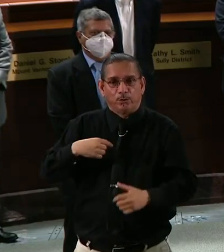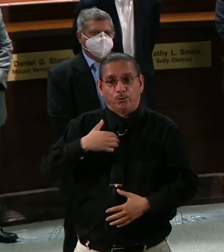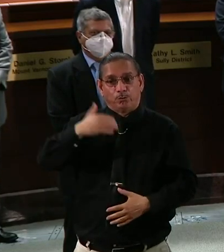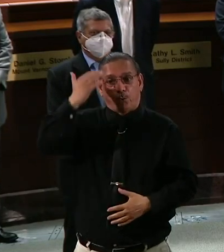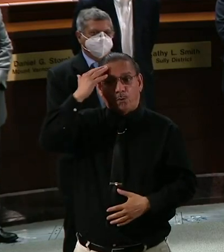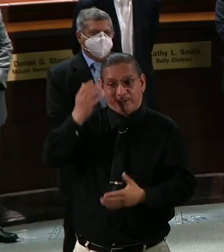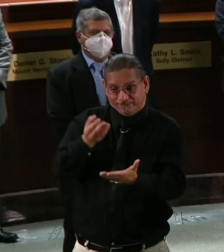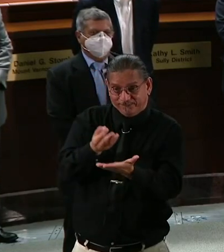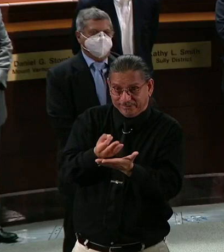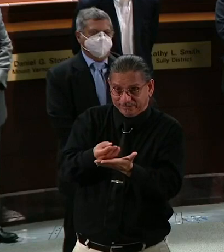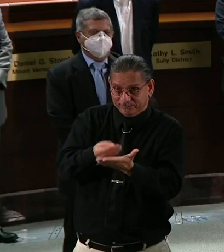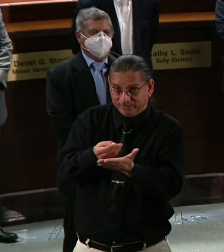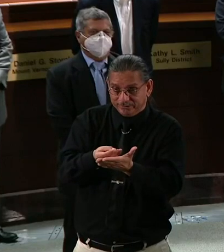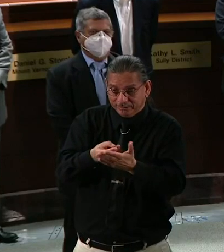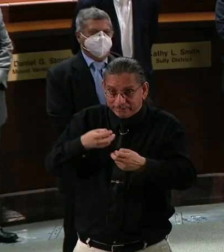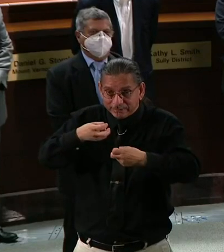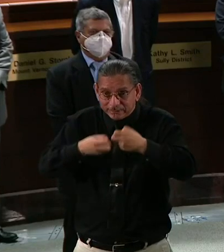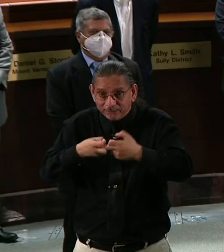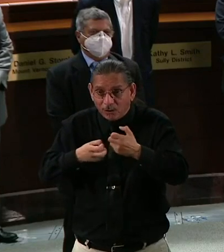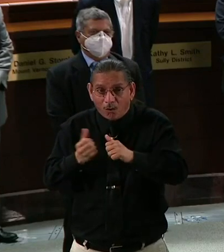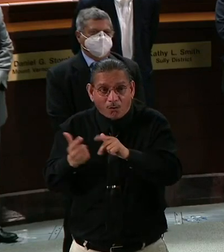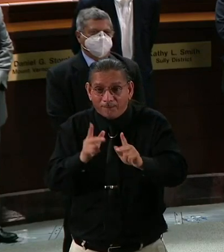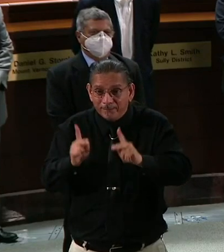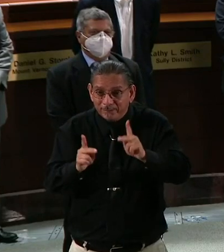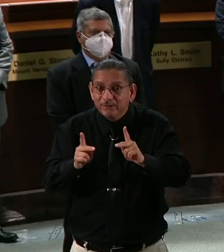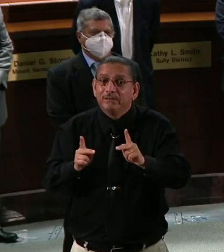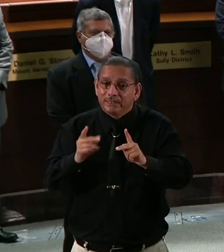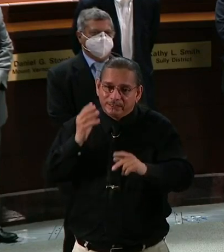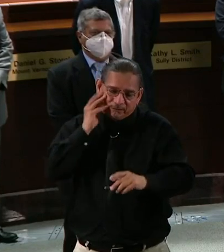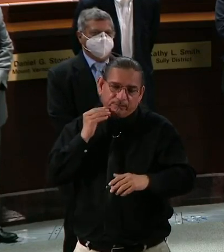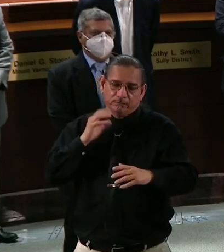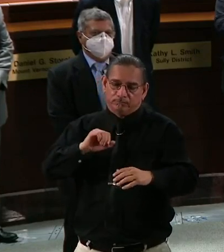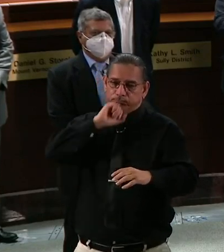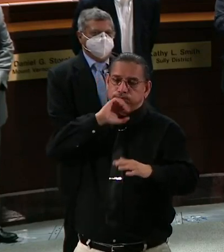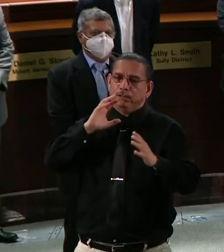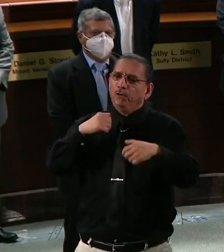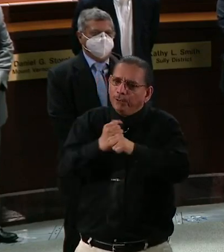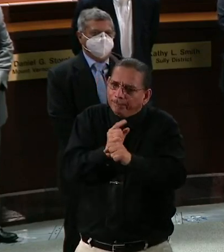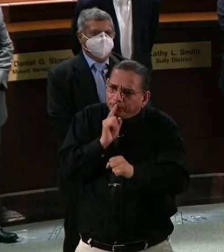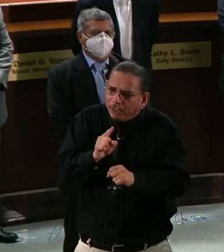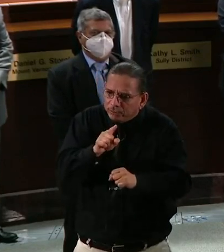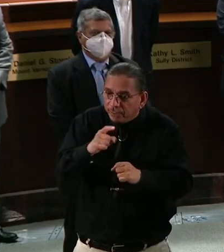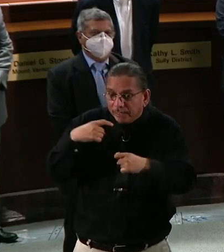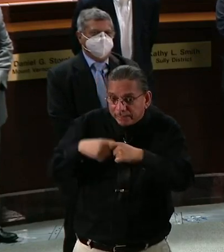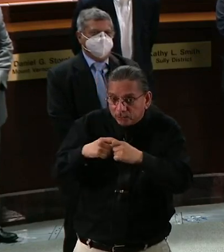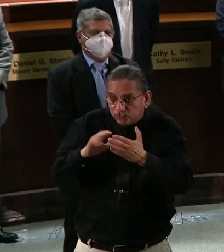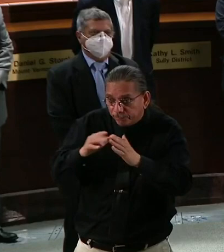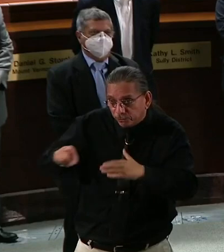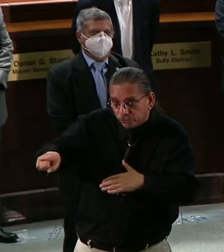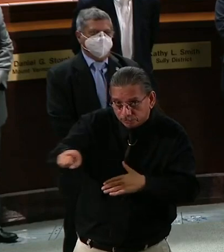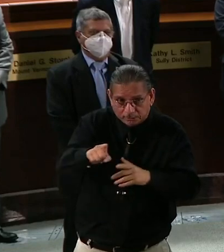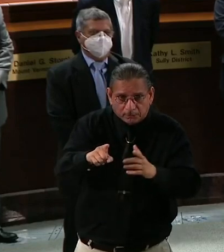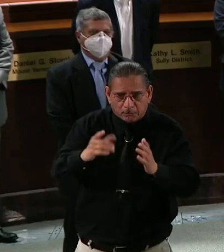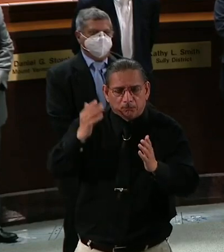OPEN UP A WHOLE OTHER LAND DAY. HE DEMANDED DEVEMOS INCLUDE LEVELS IN A TO RECEIVE DENTIST IN A SENSE OF ANY SUCH UNITS